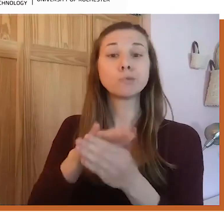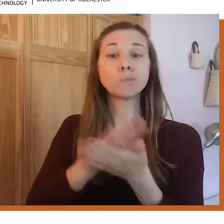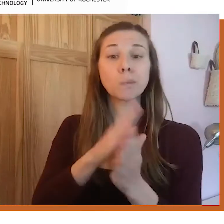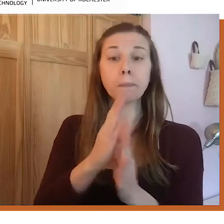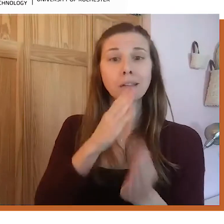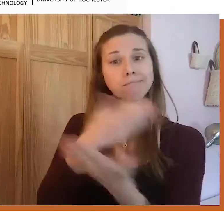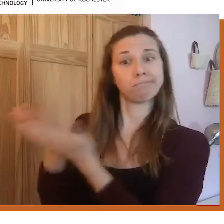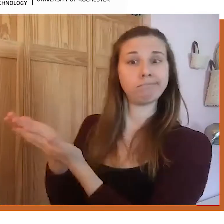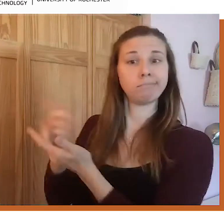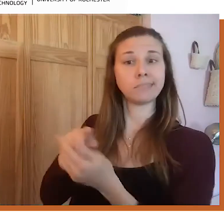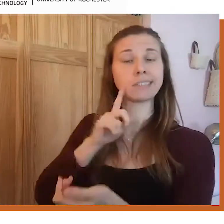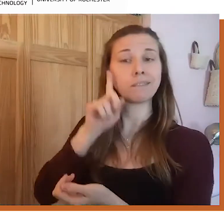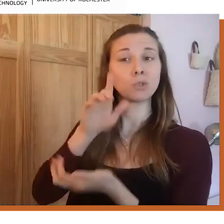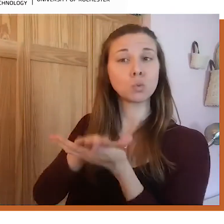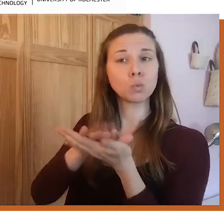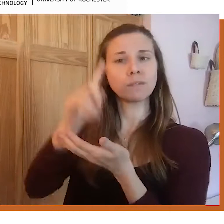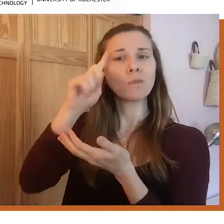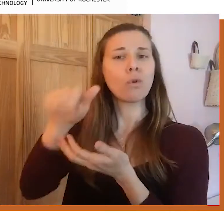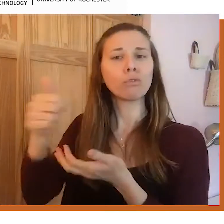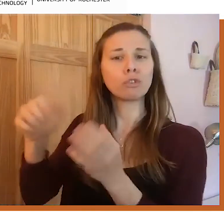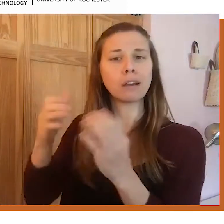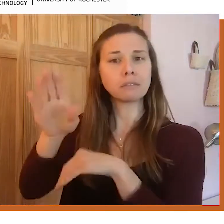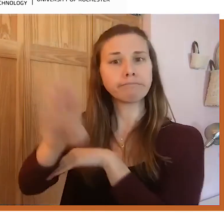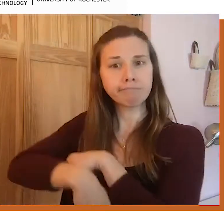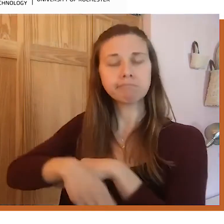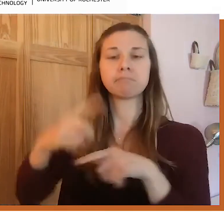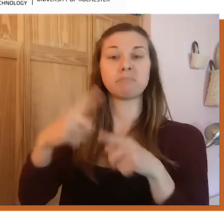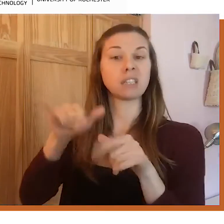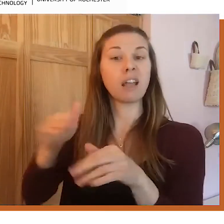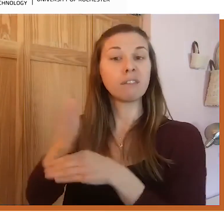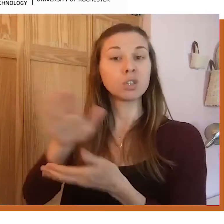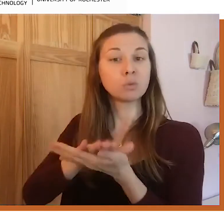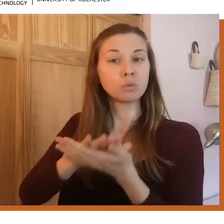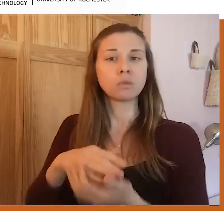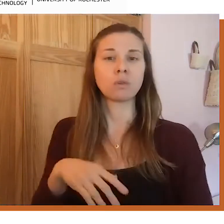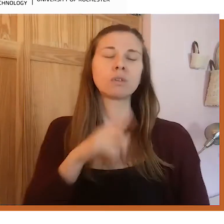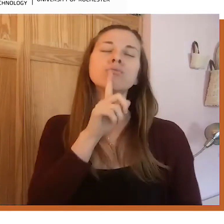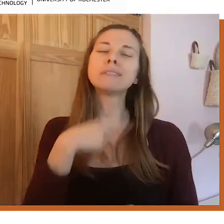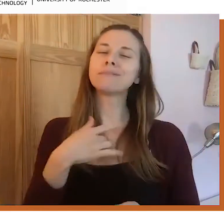I would go in the morning to the public school, and then the afternoon, I would go to the Deaf school, so I really had the best of both worlds